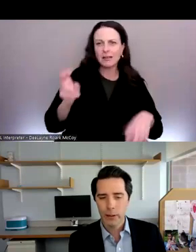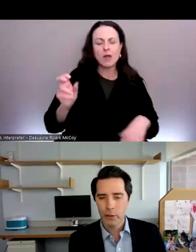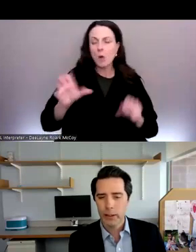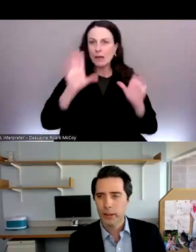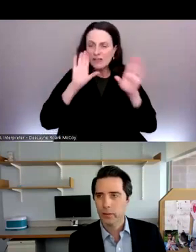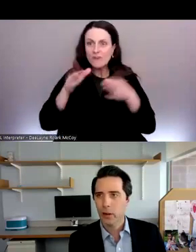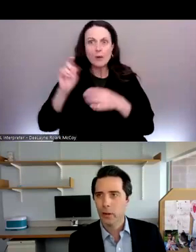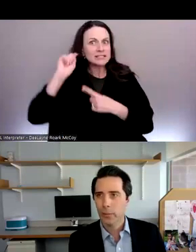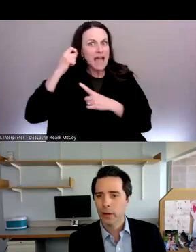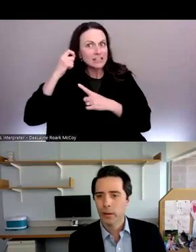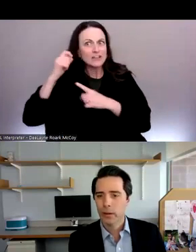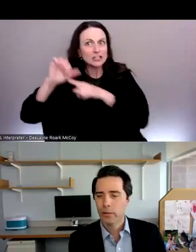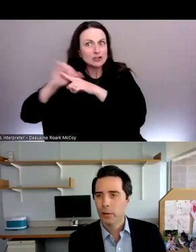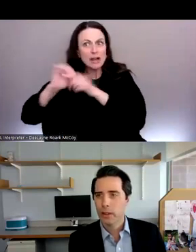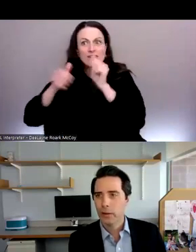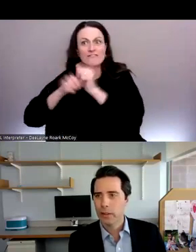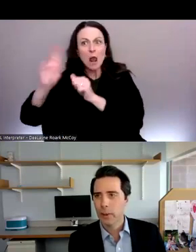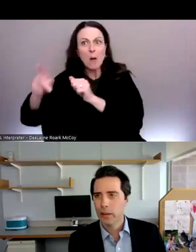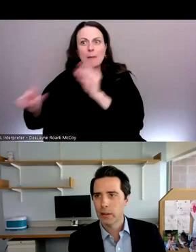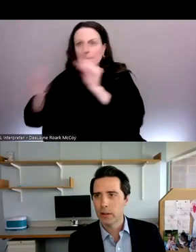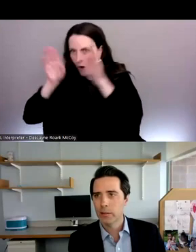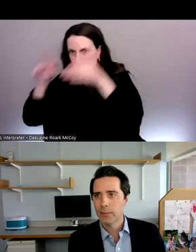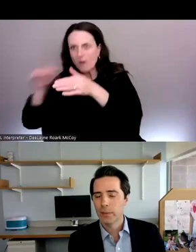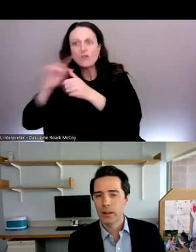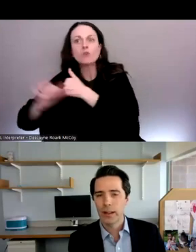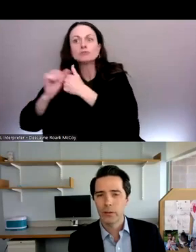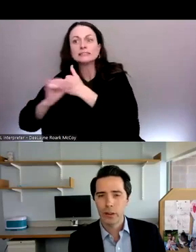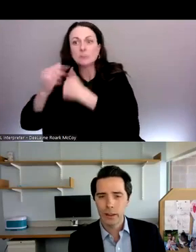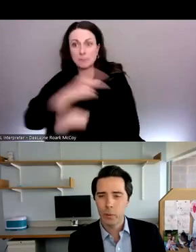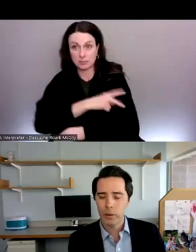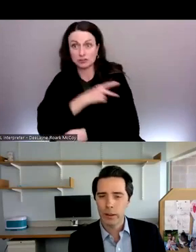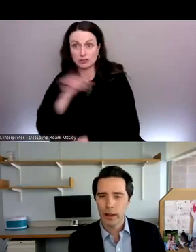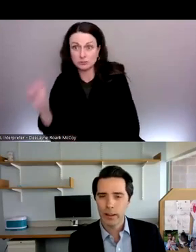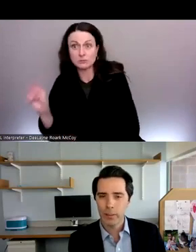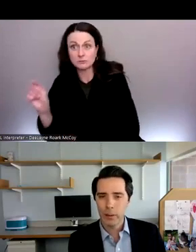and training and follow-up for those at-risk patients